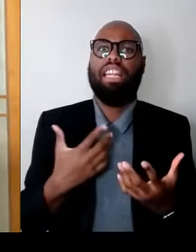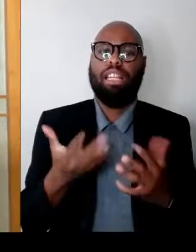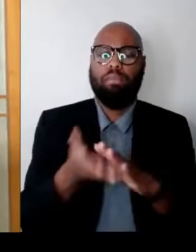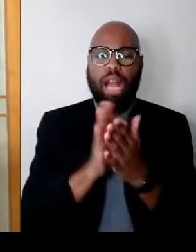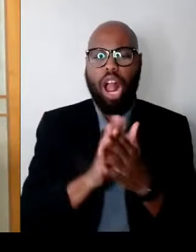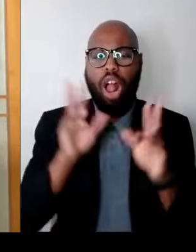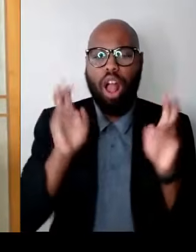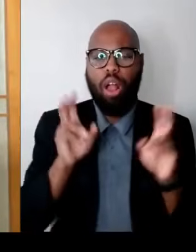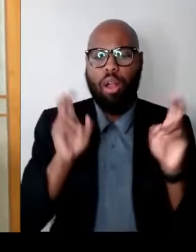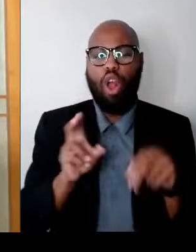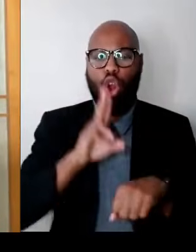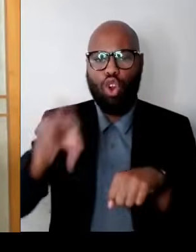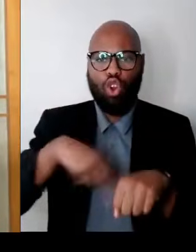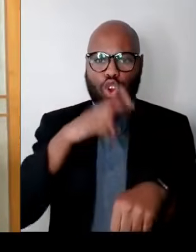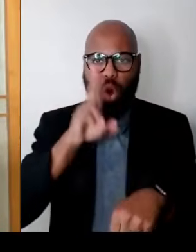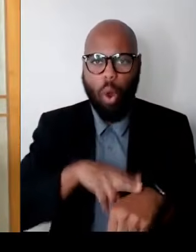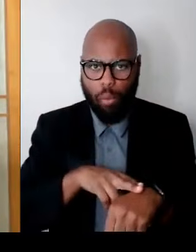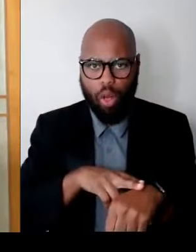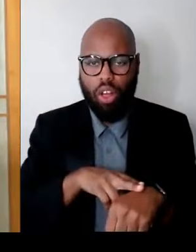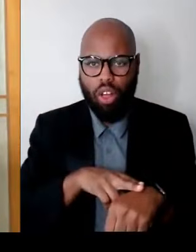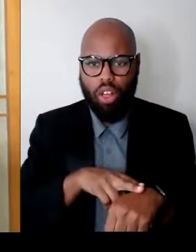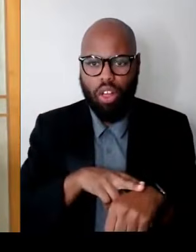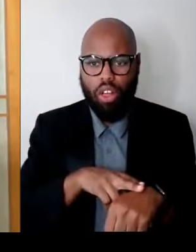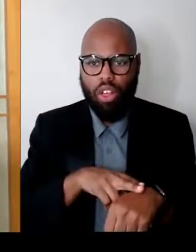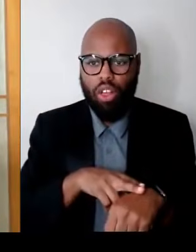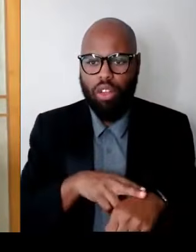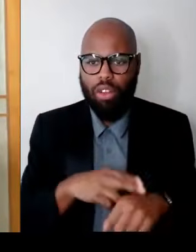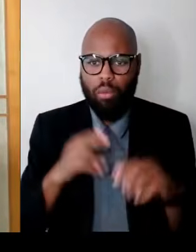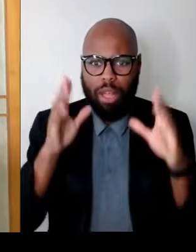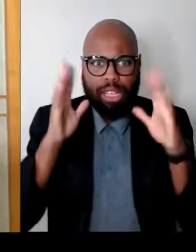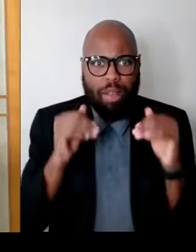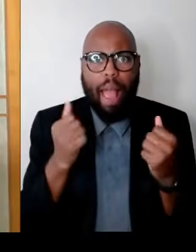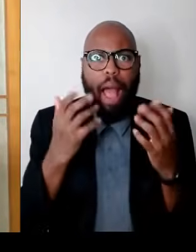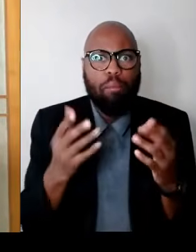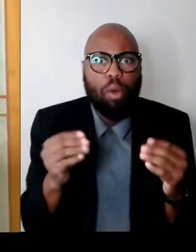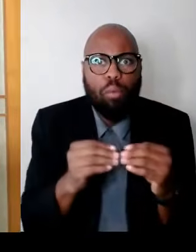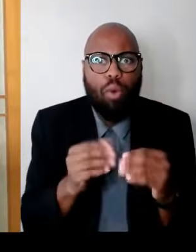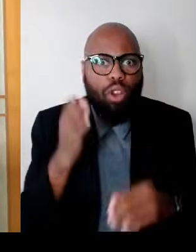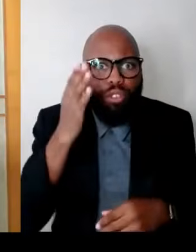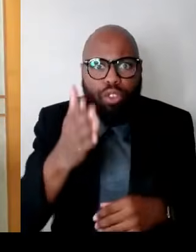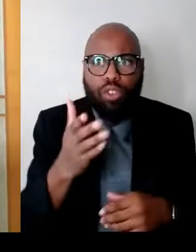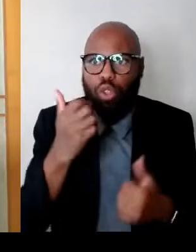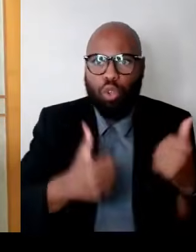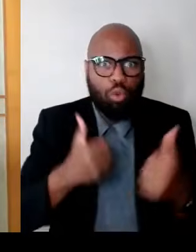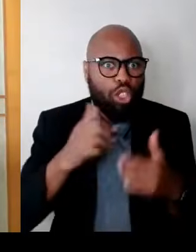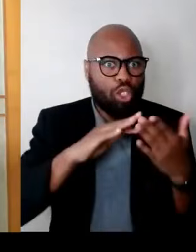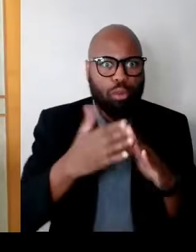that we expect how many more? Which community this time? In which city? In which town?